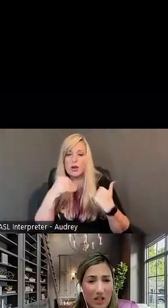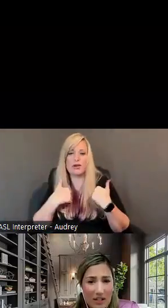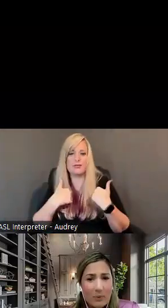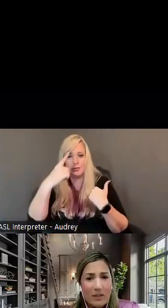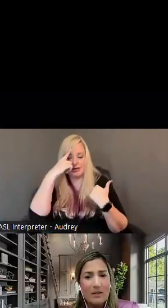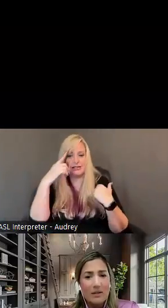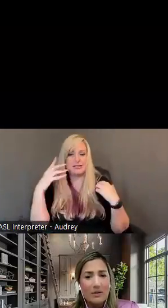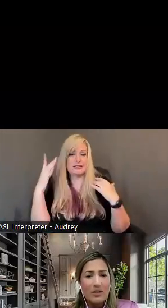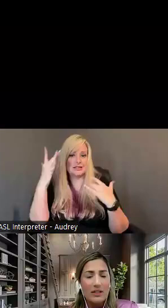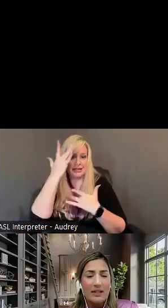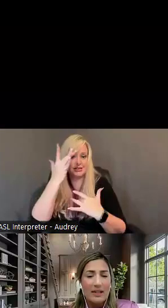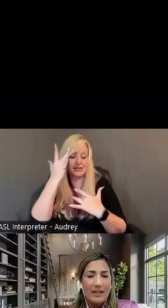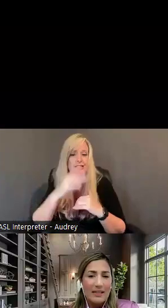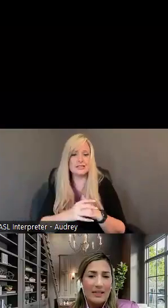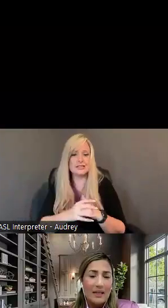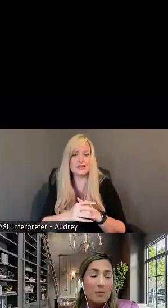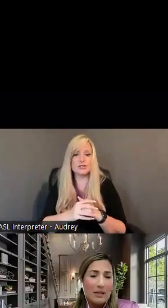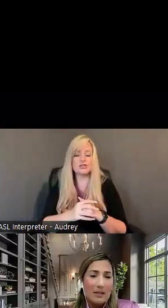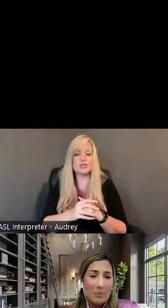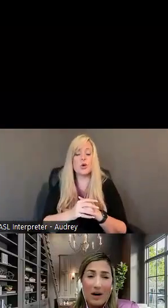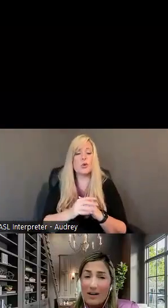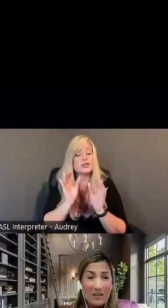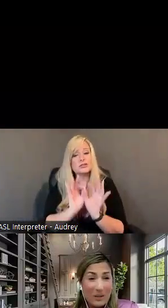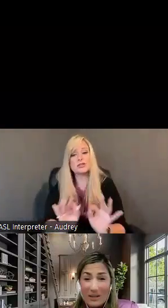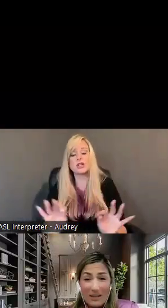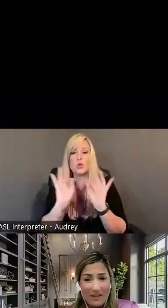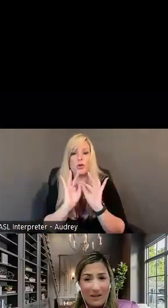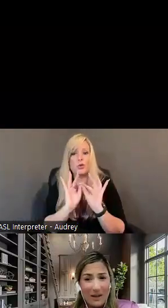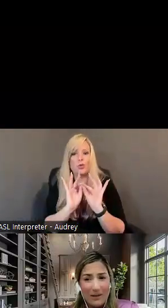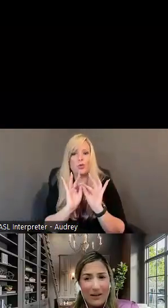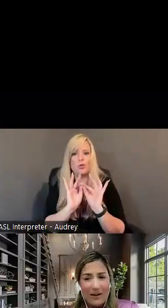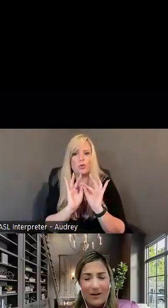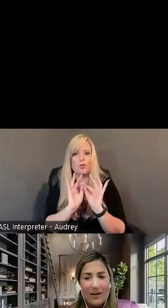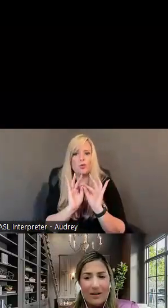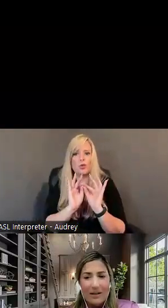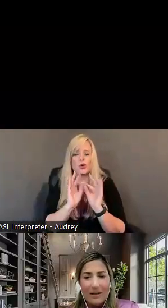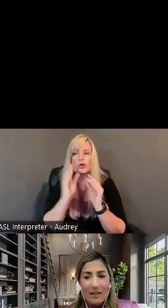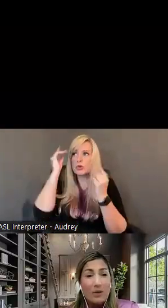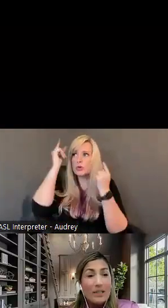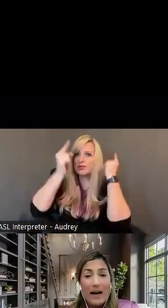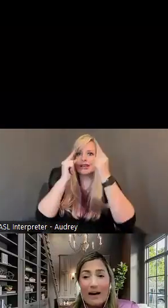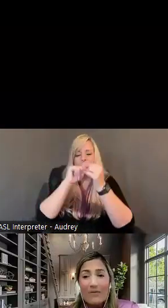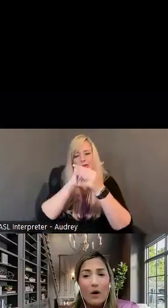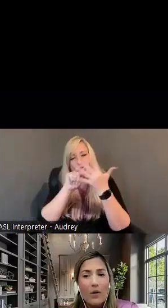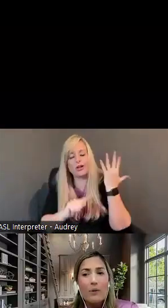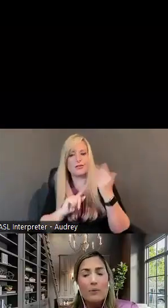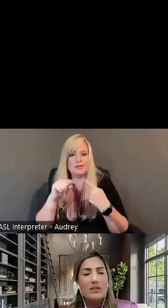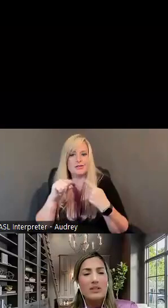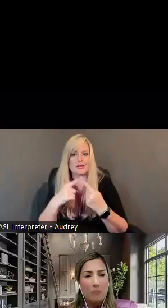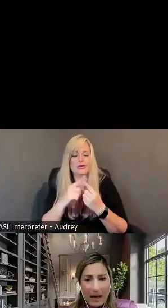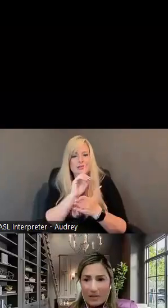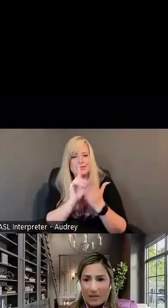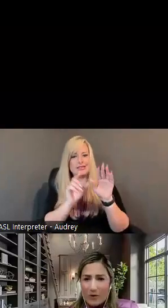genuine inclusion and enabling the possibility of healthcare. You can have all the most impactful